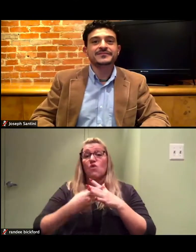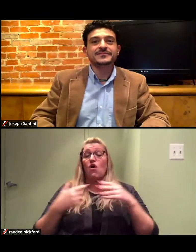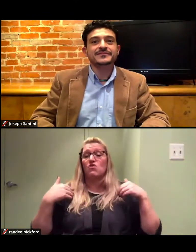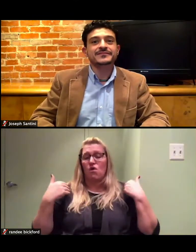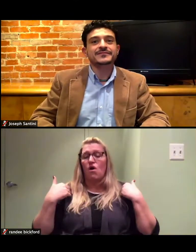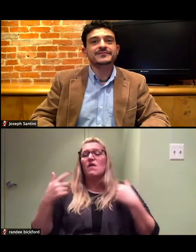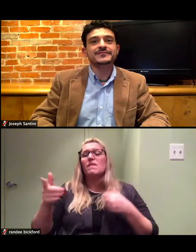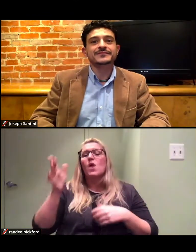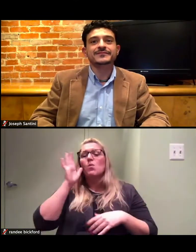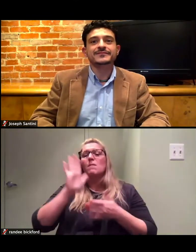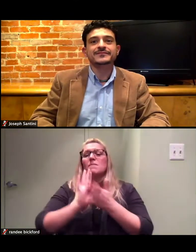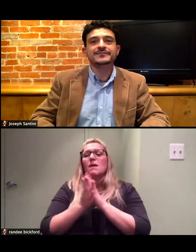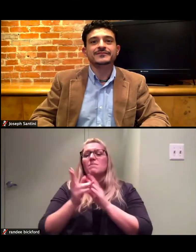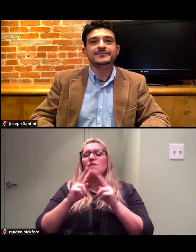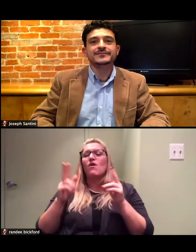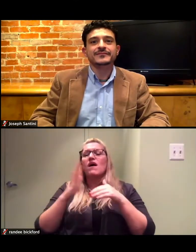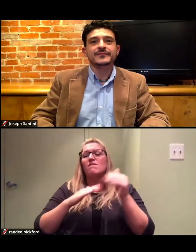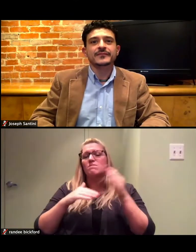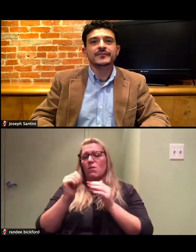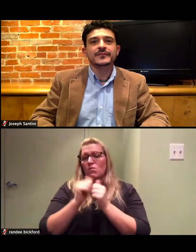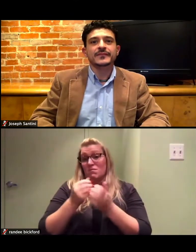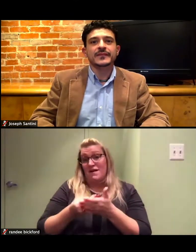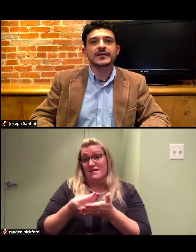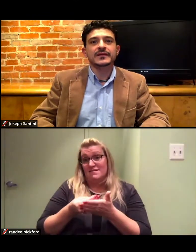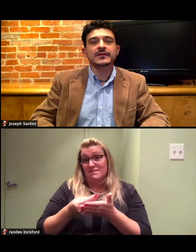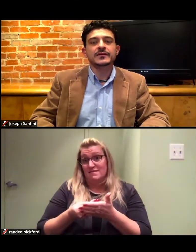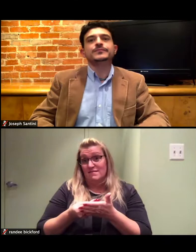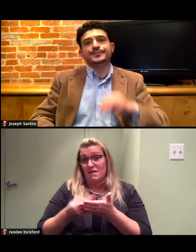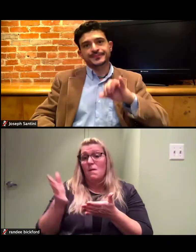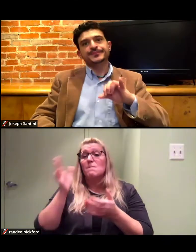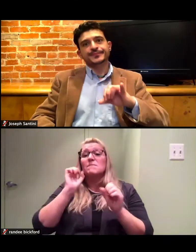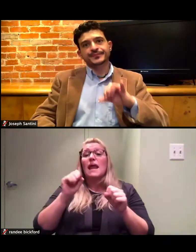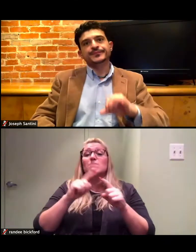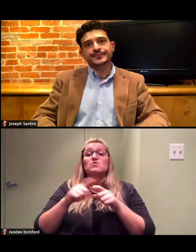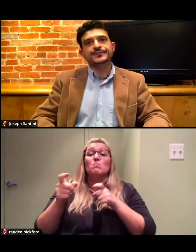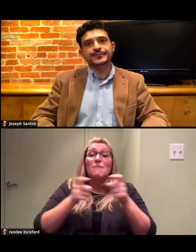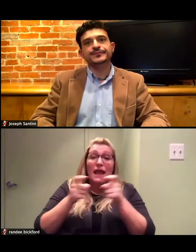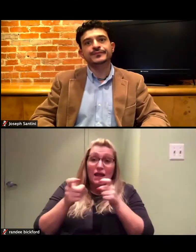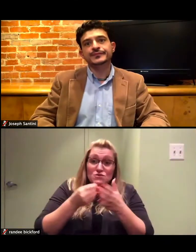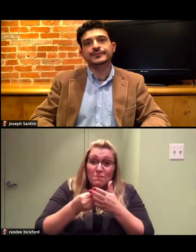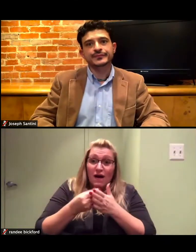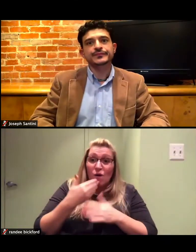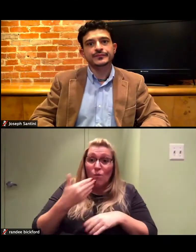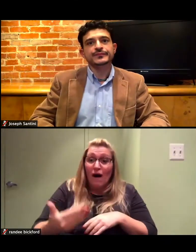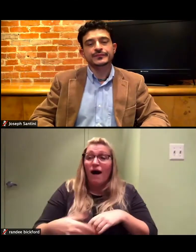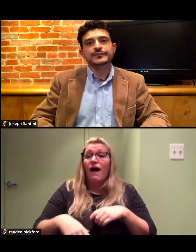It's really valuable to teach them when they're young because they need to become very comfortable with money.